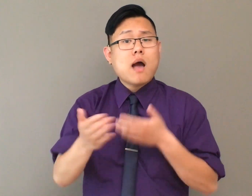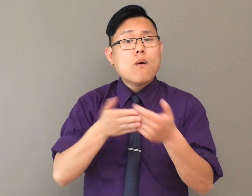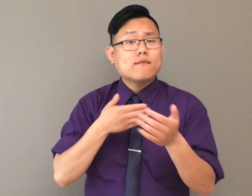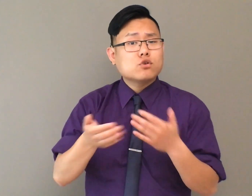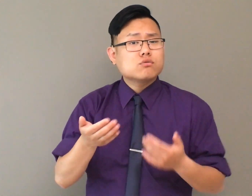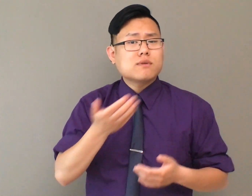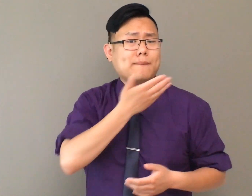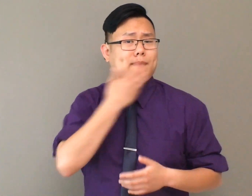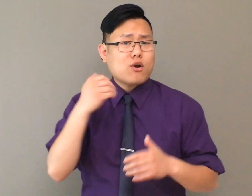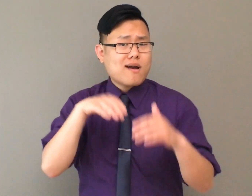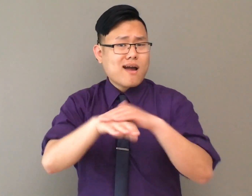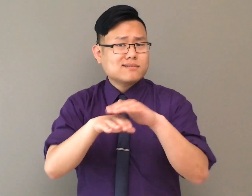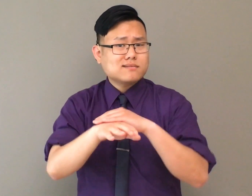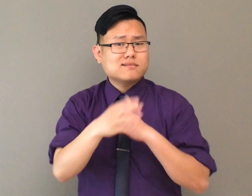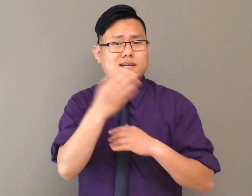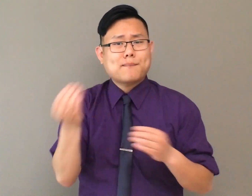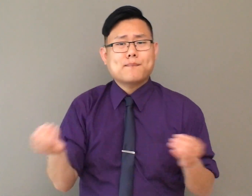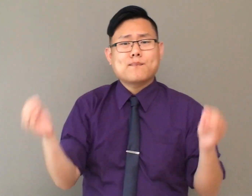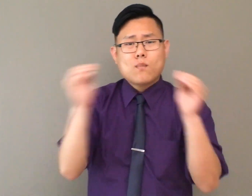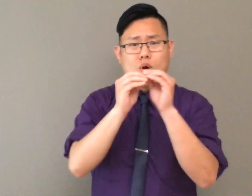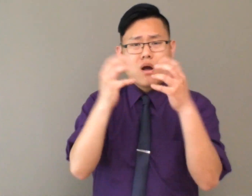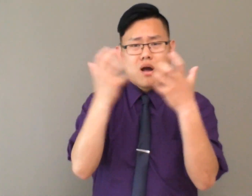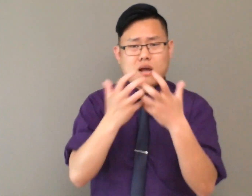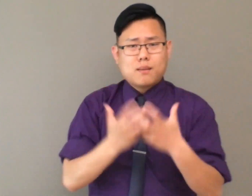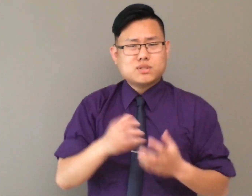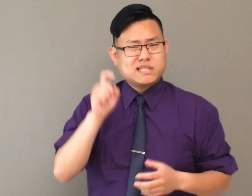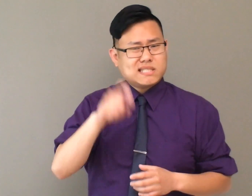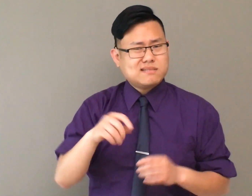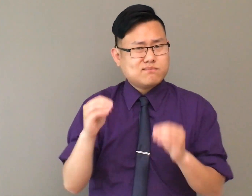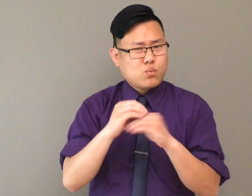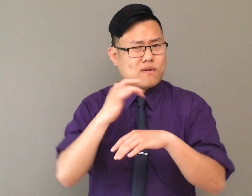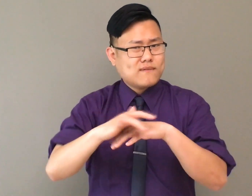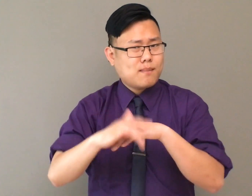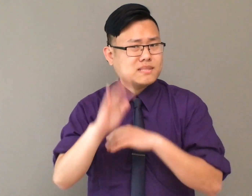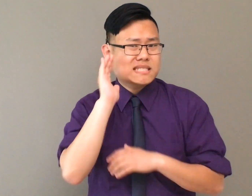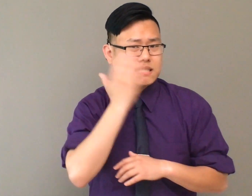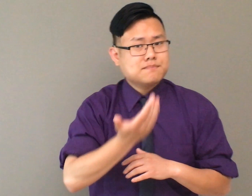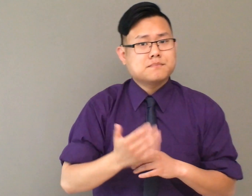one thing is clear: better access and more accommodations are needed to help prevent